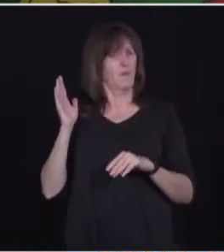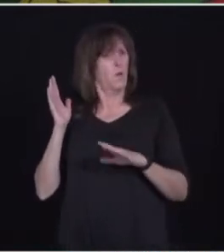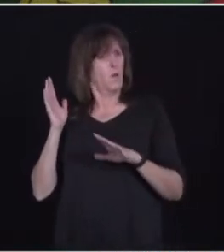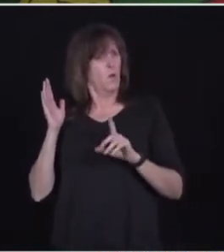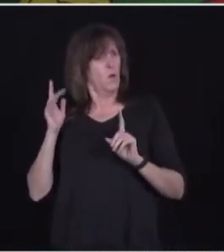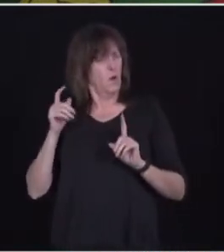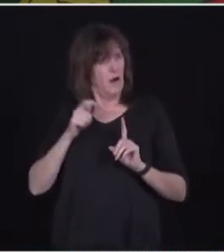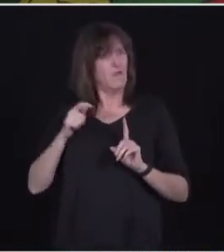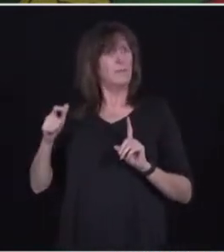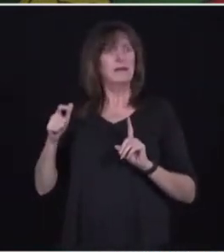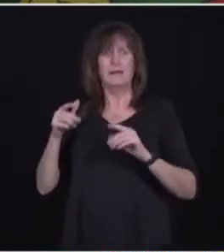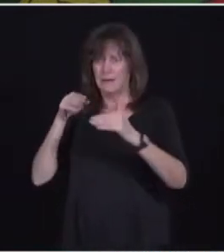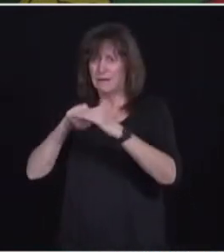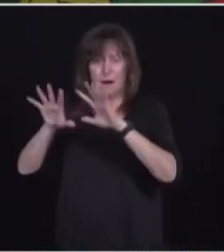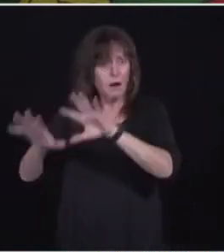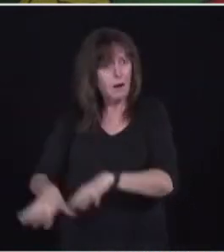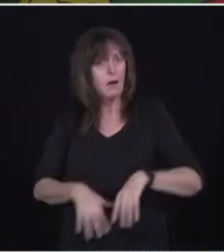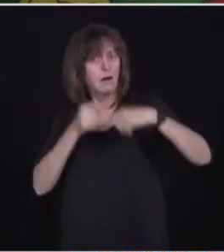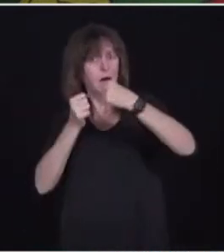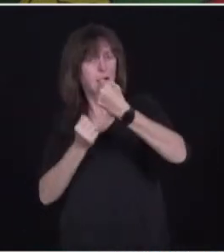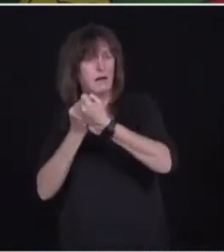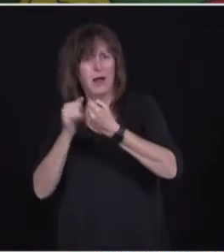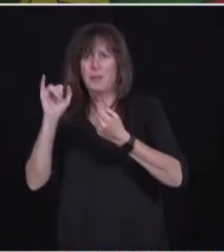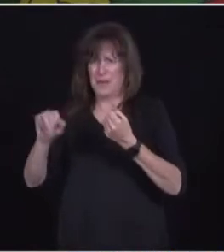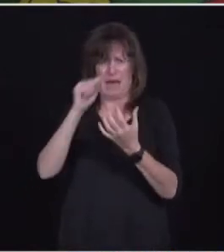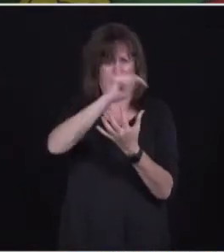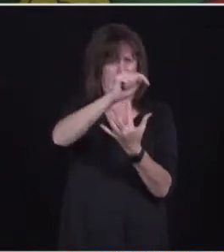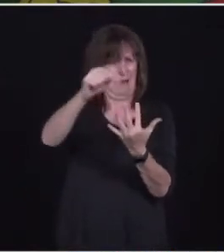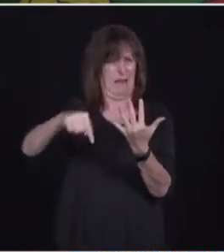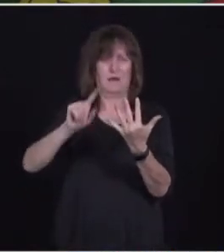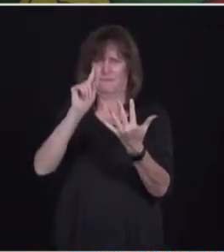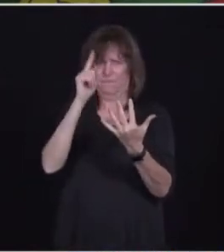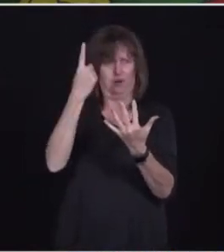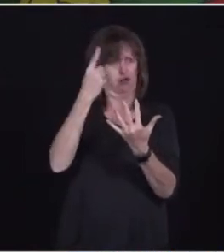there is congregate living and communal dining, where there is more than one person